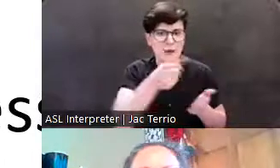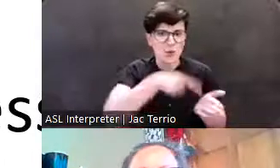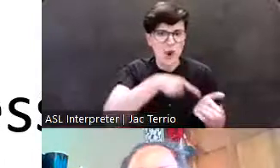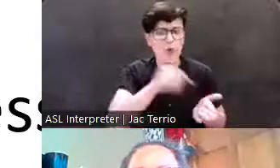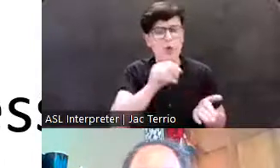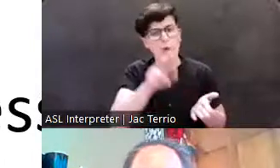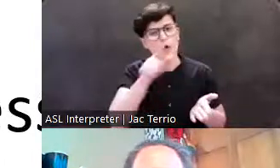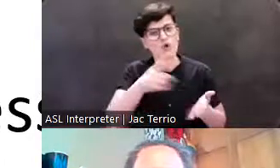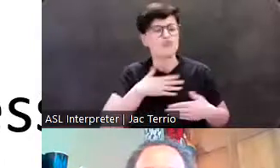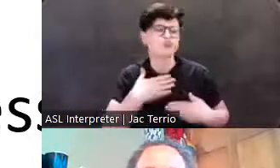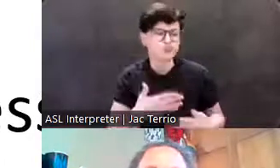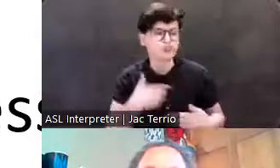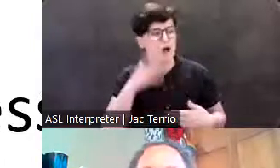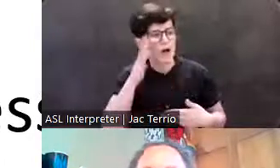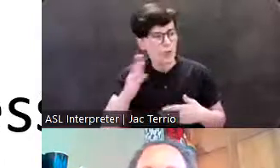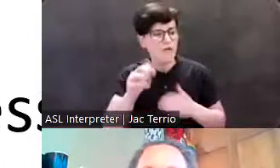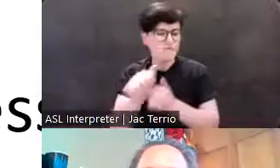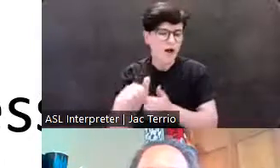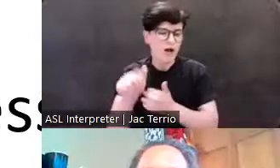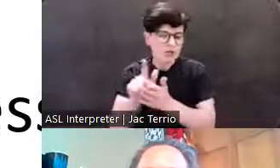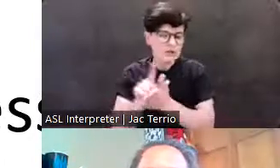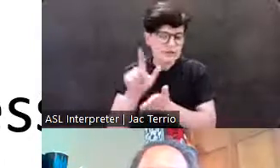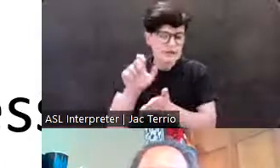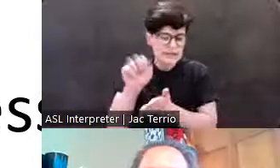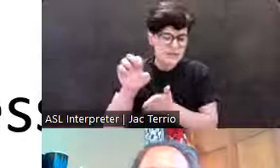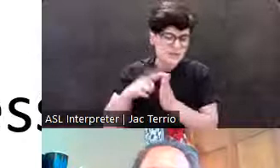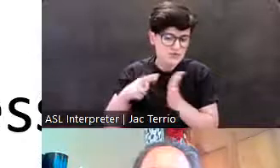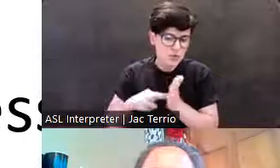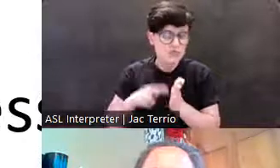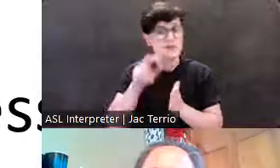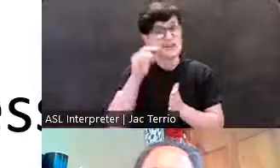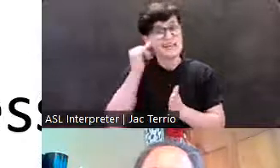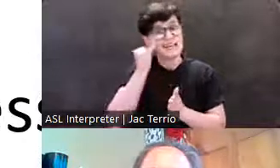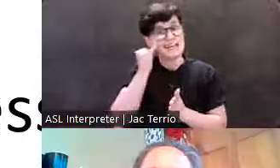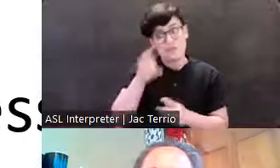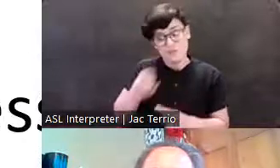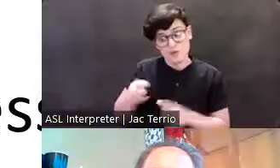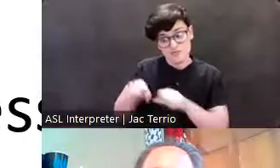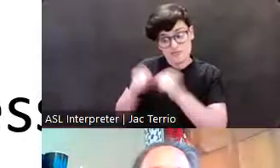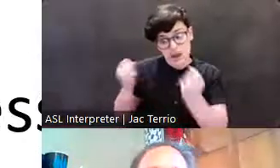you don't do that, the landlord doesn't have to start the process over again from the beginning.